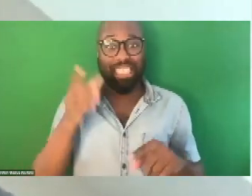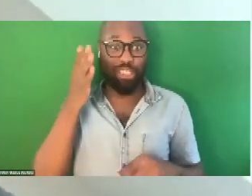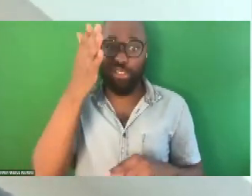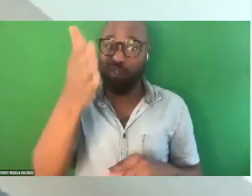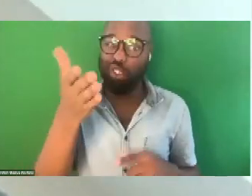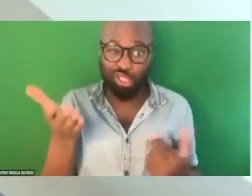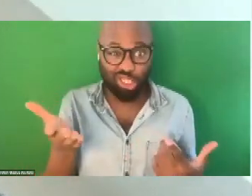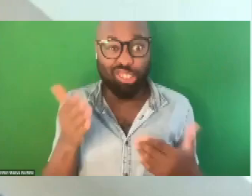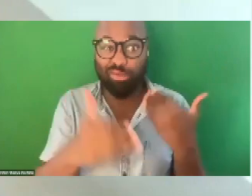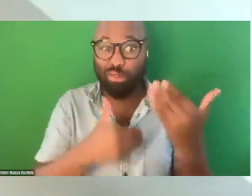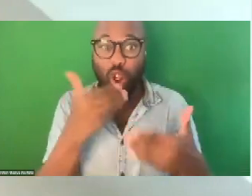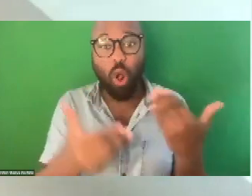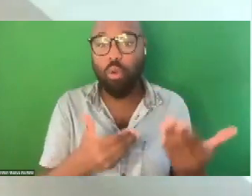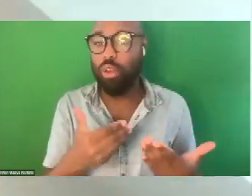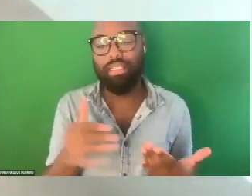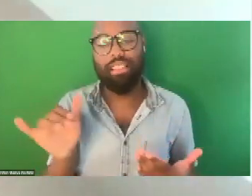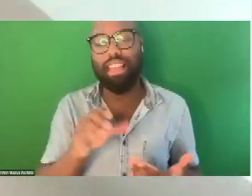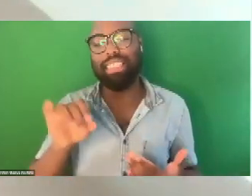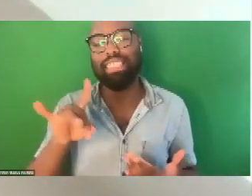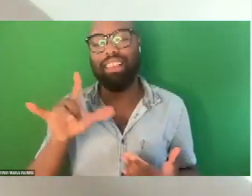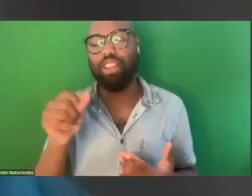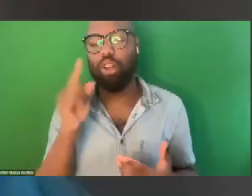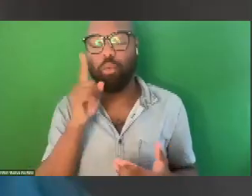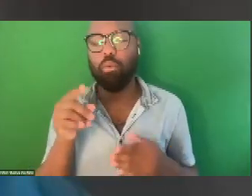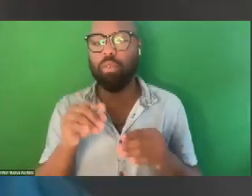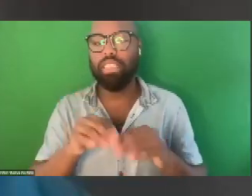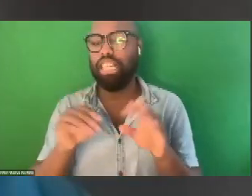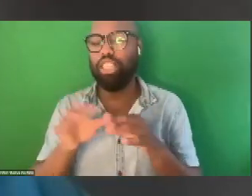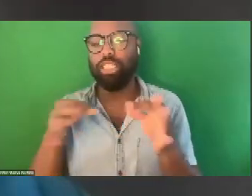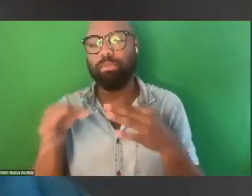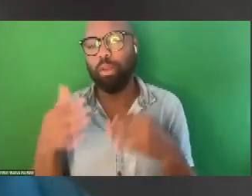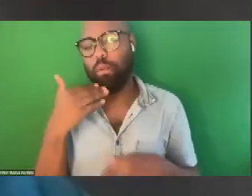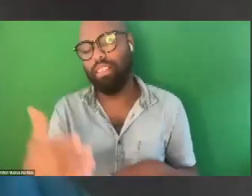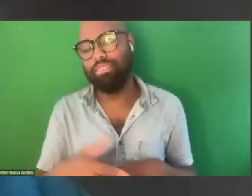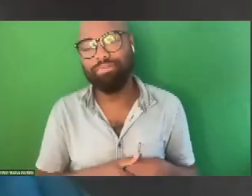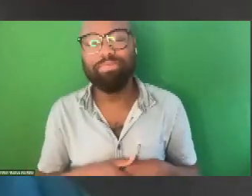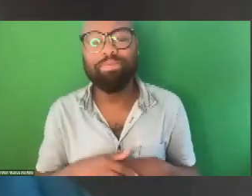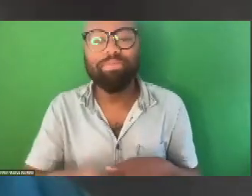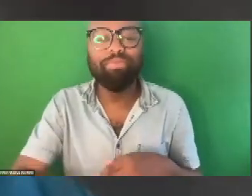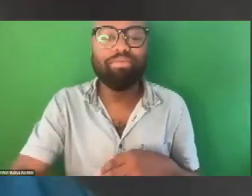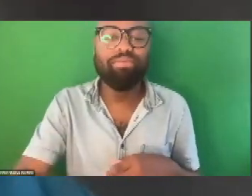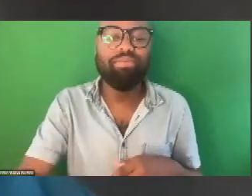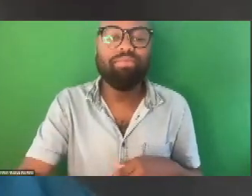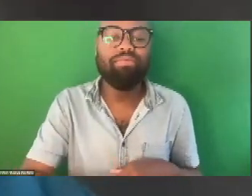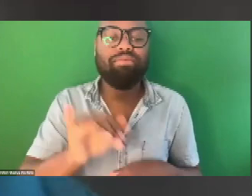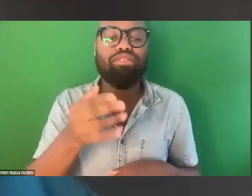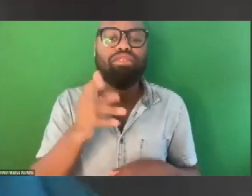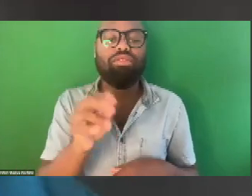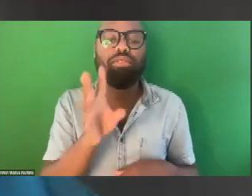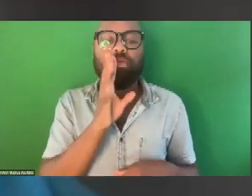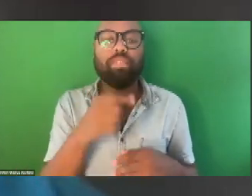So well, I think we may need congressional staff and policymakers to attend that same boot camp